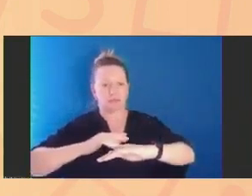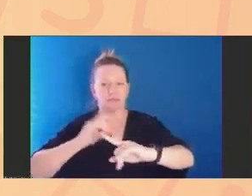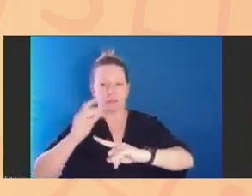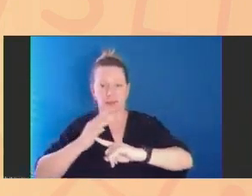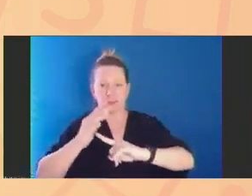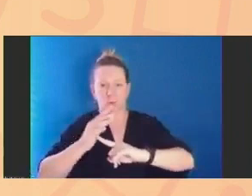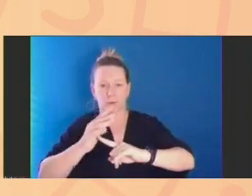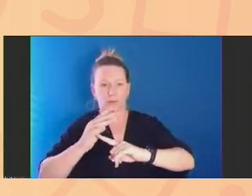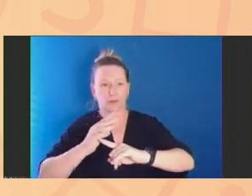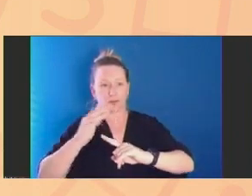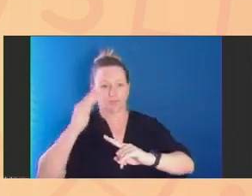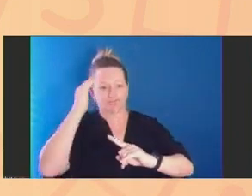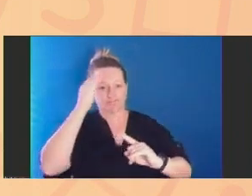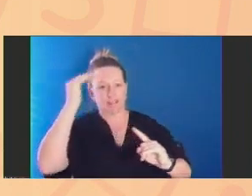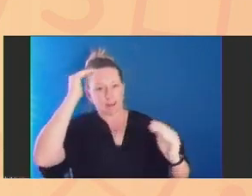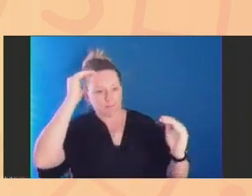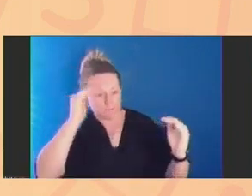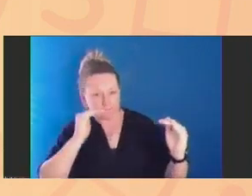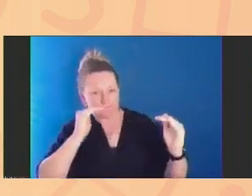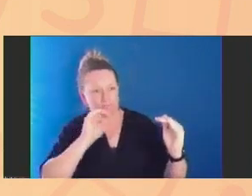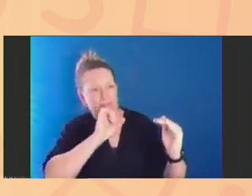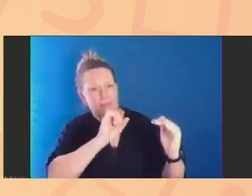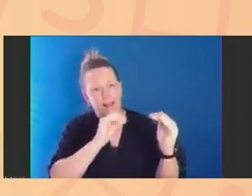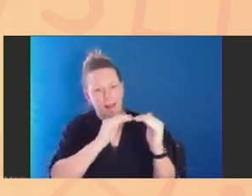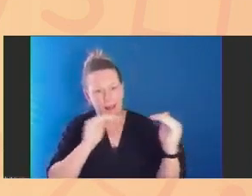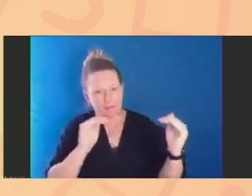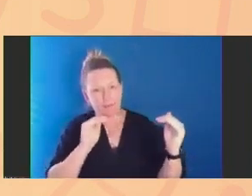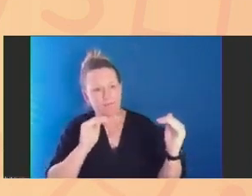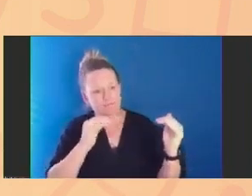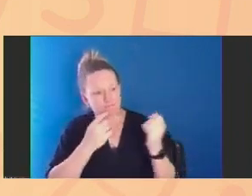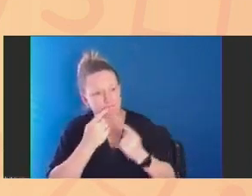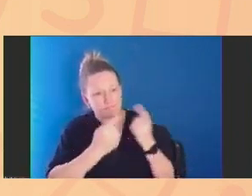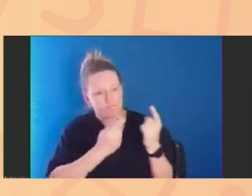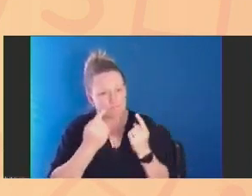all these local knowledge to these children.